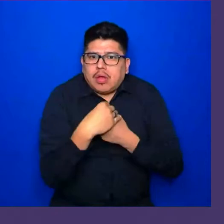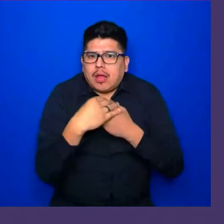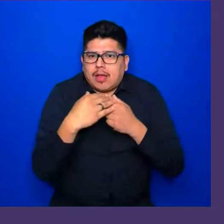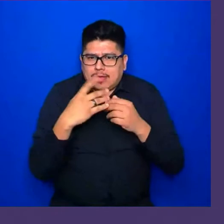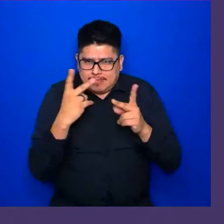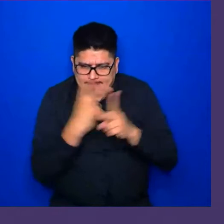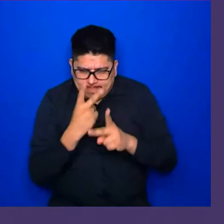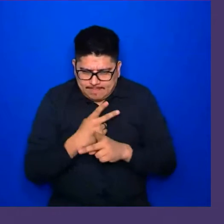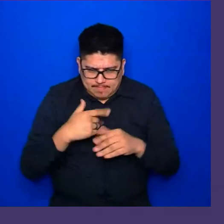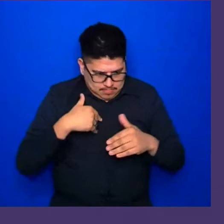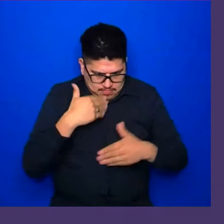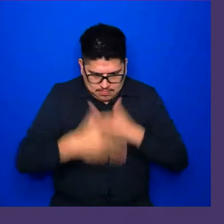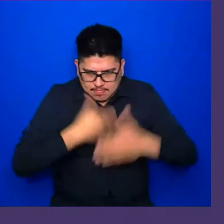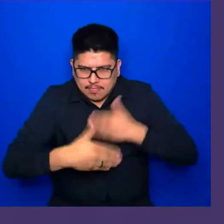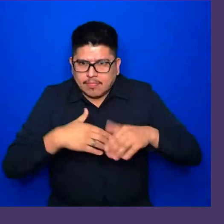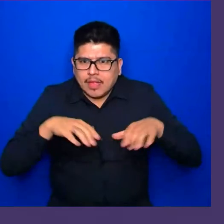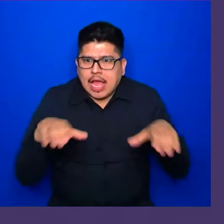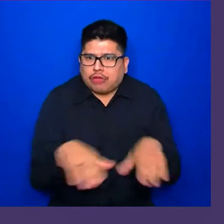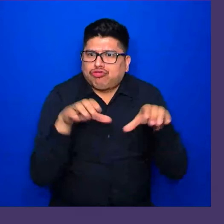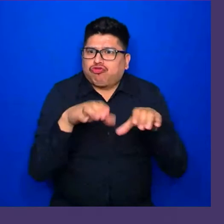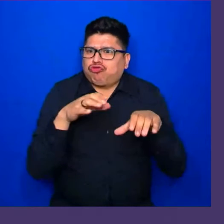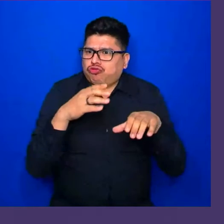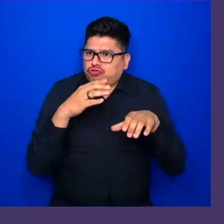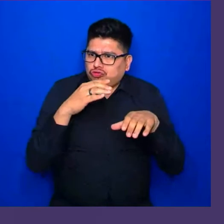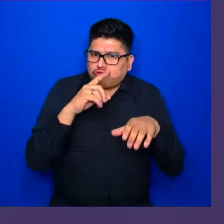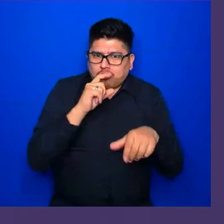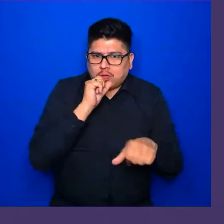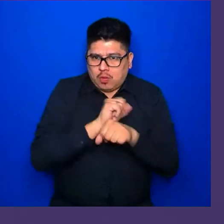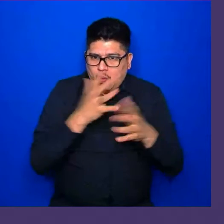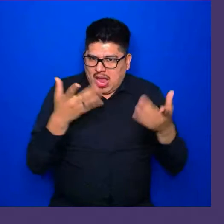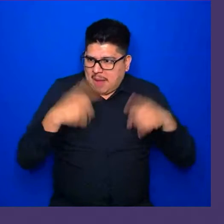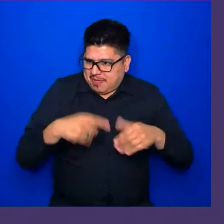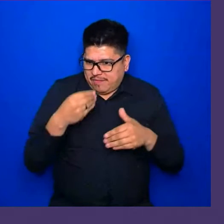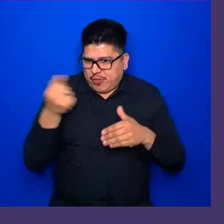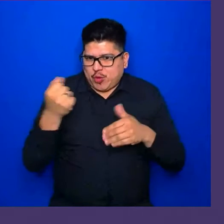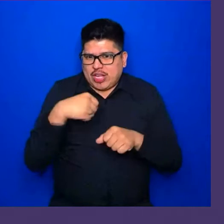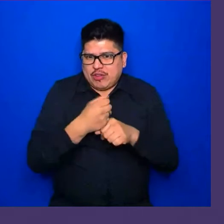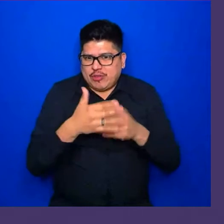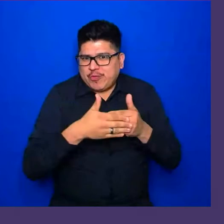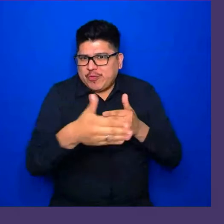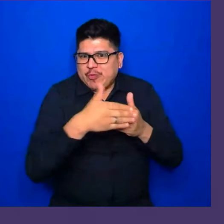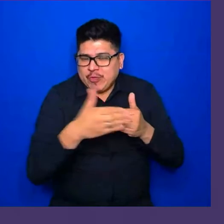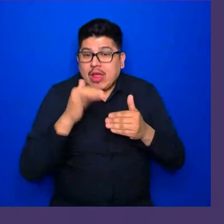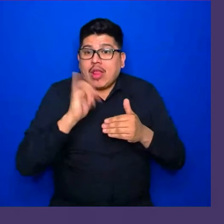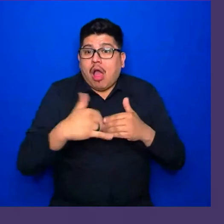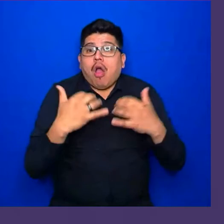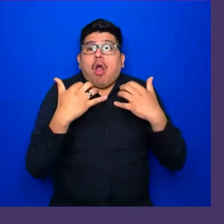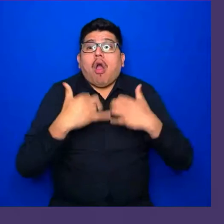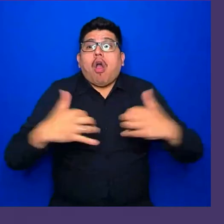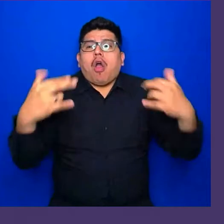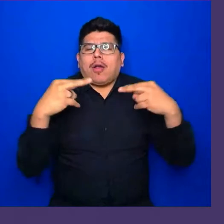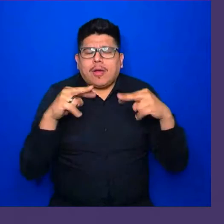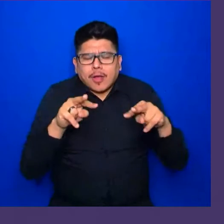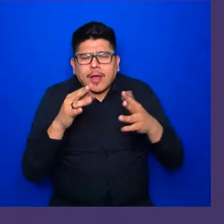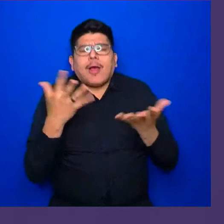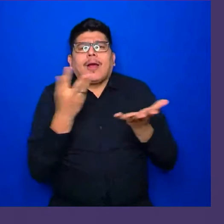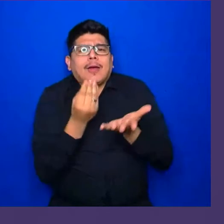what's going to happen in the next few years. What can our audience take away from what you've learned and what you're driving towards?